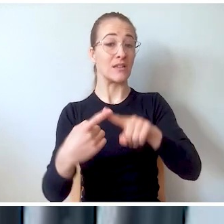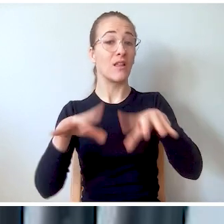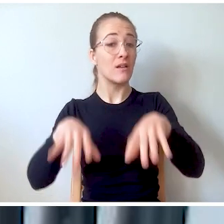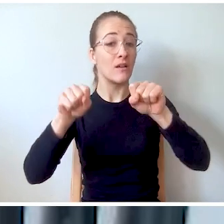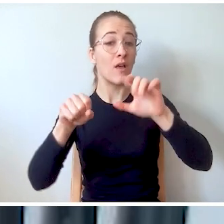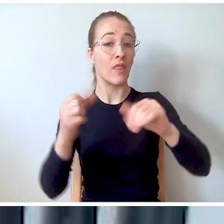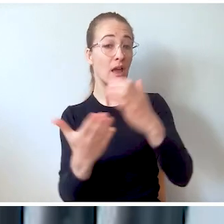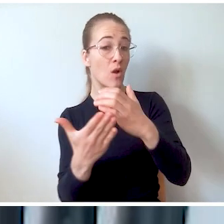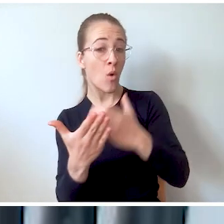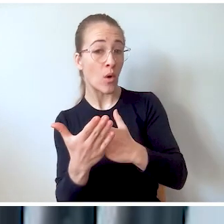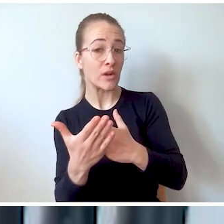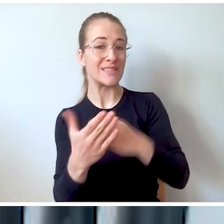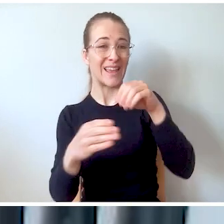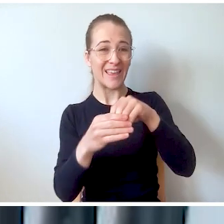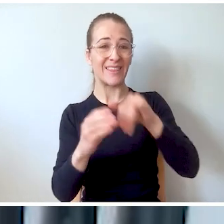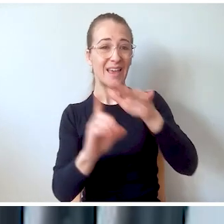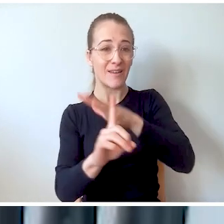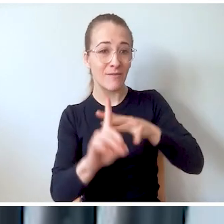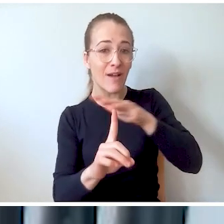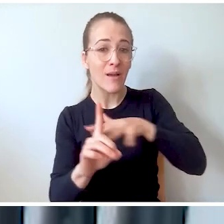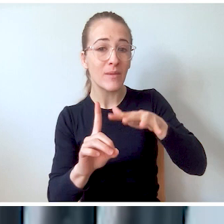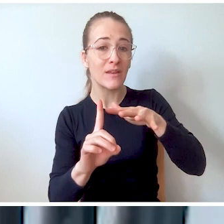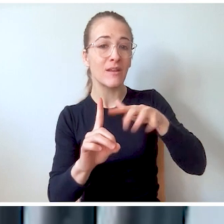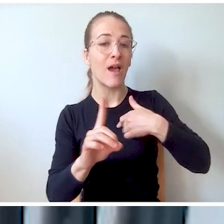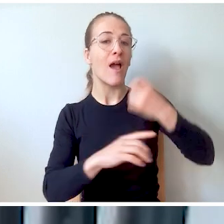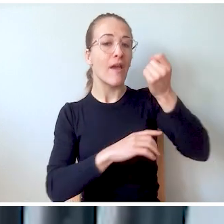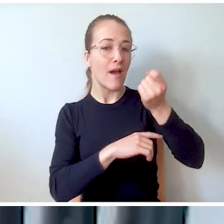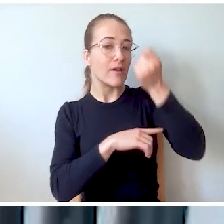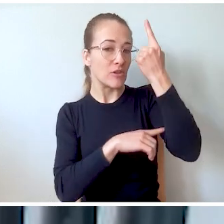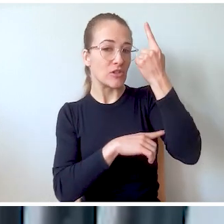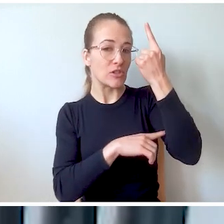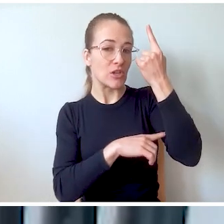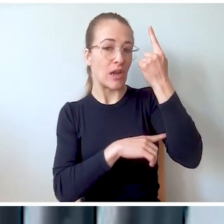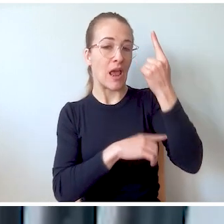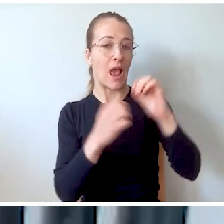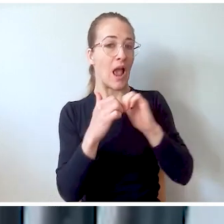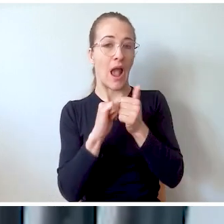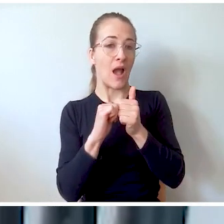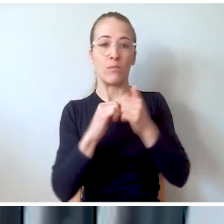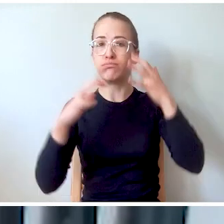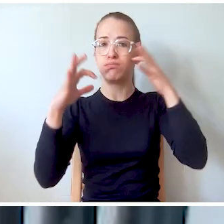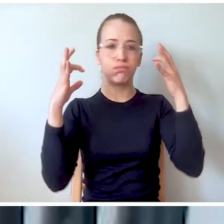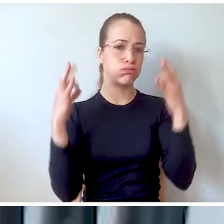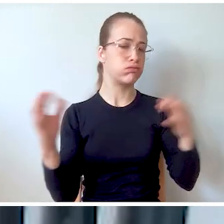and was in that environment that I understood how objectively and fundamentally wrong